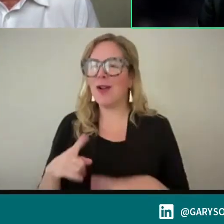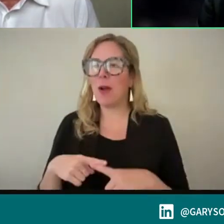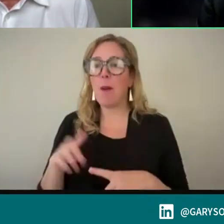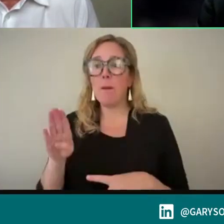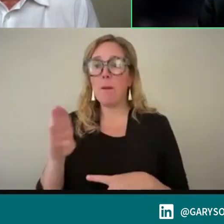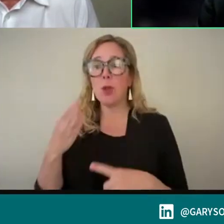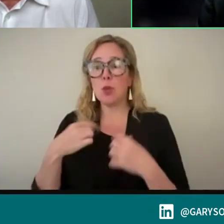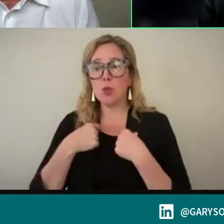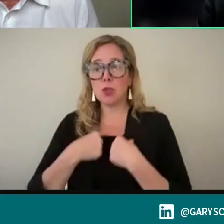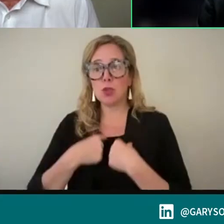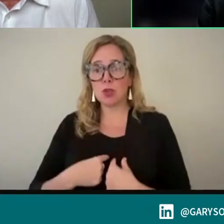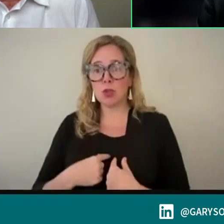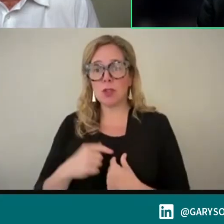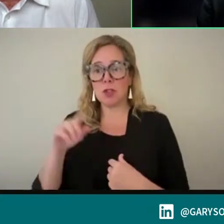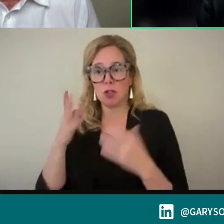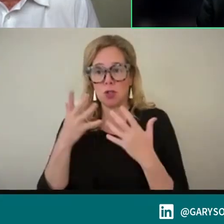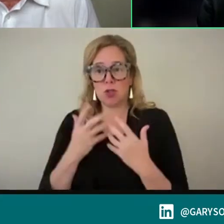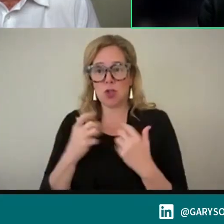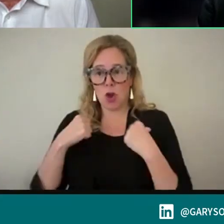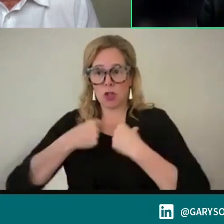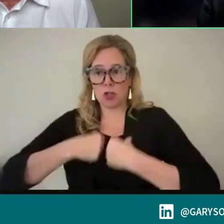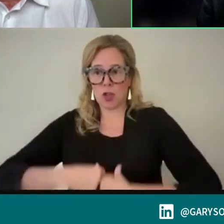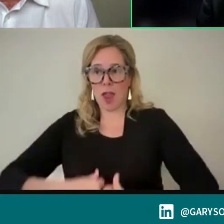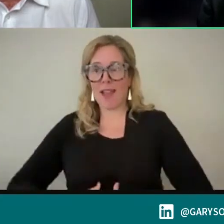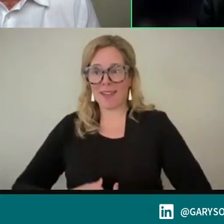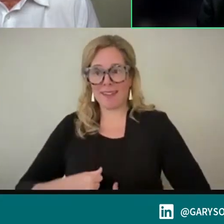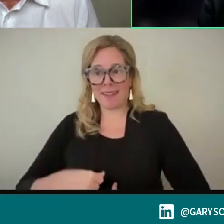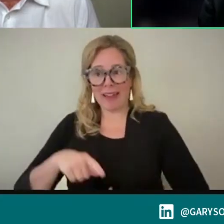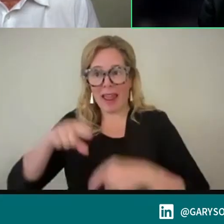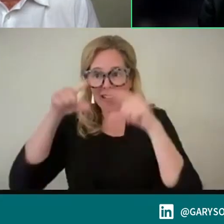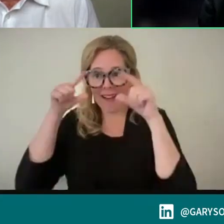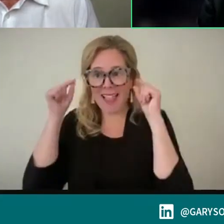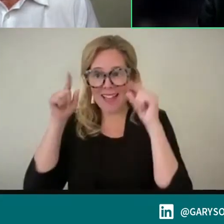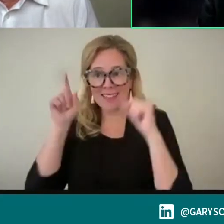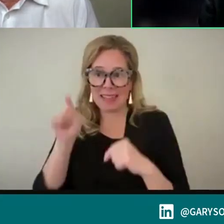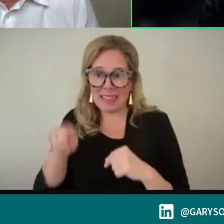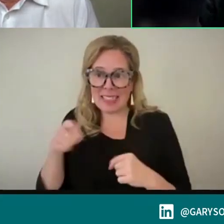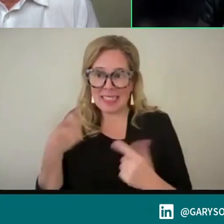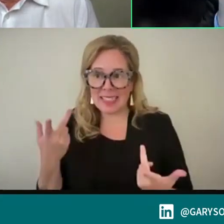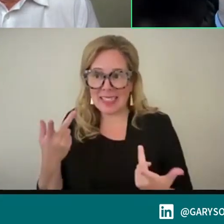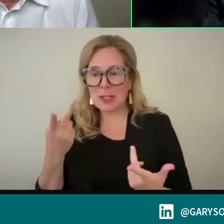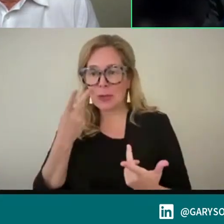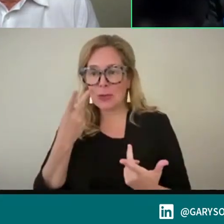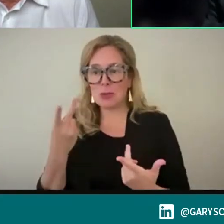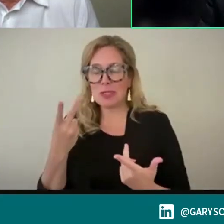have on a dark pair of glasses which I really do need, to even see these videos, with tinted lenses